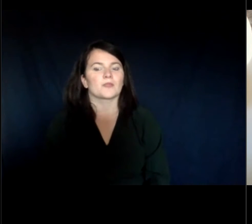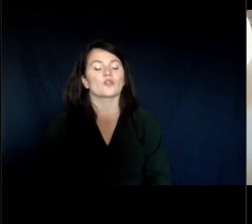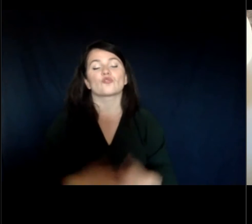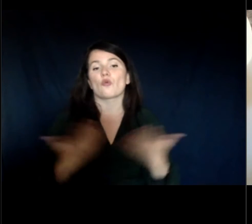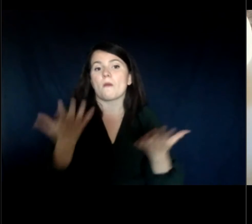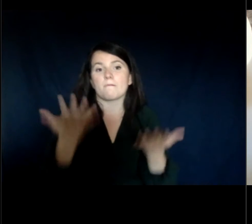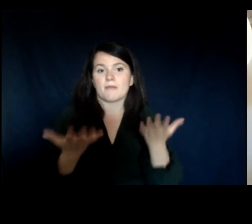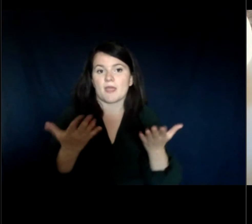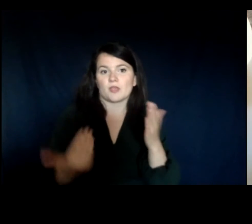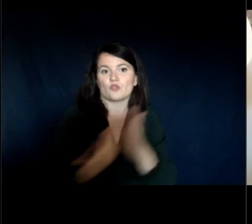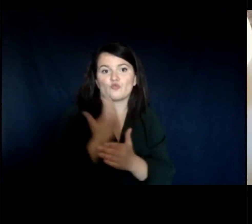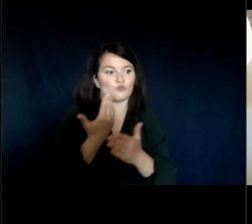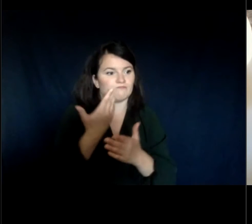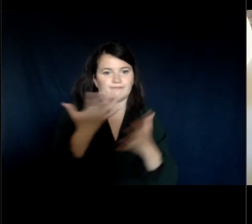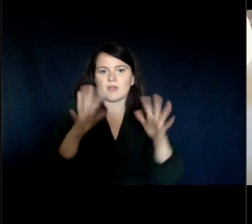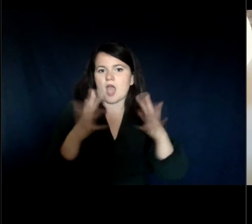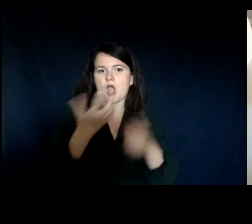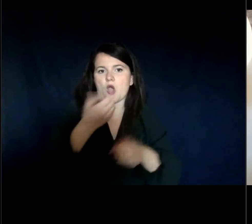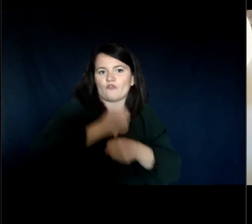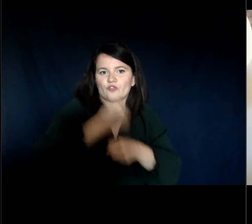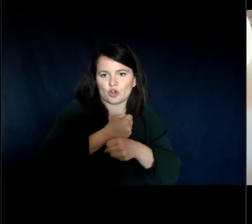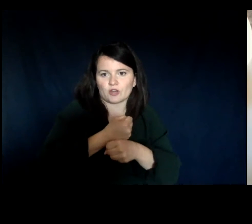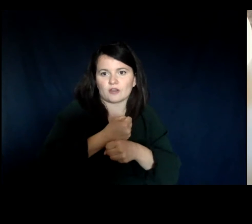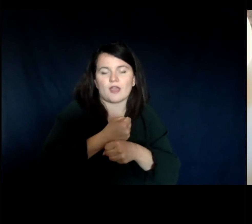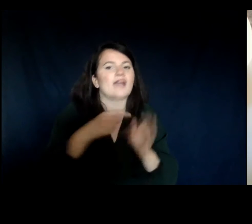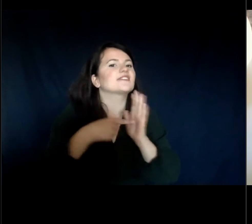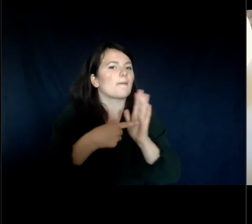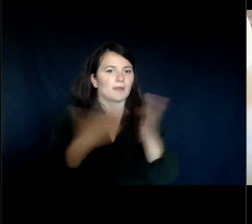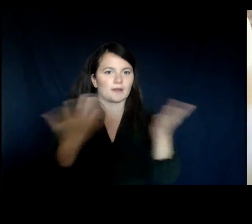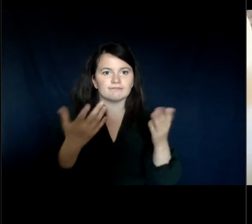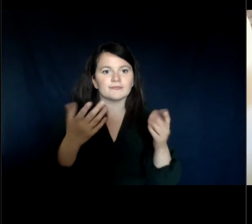For example, connections of the students to the online trainings,